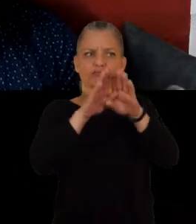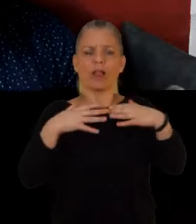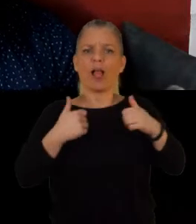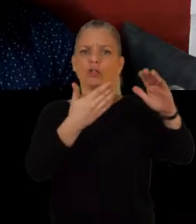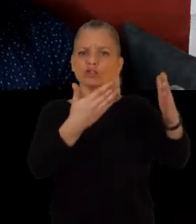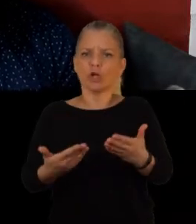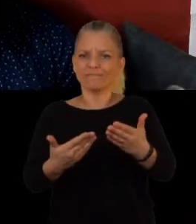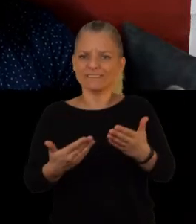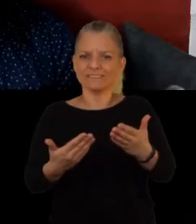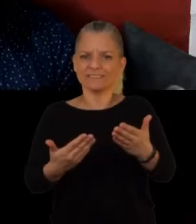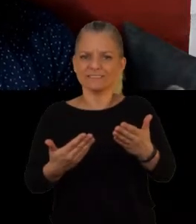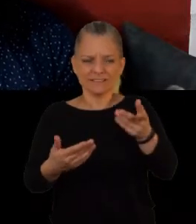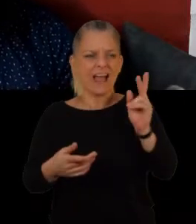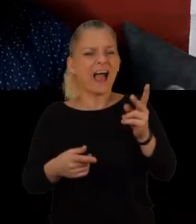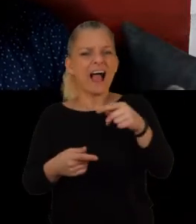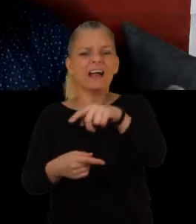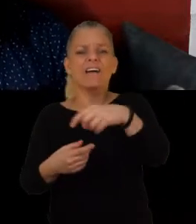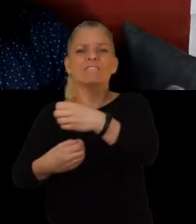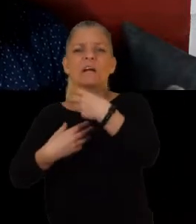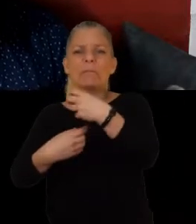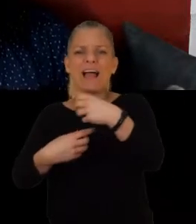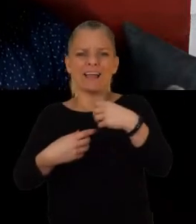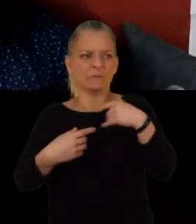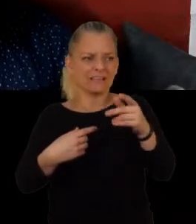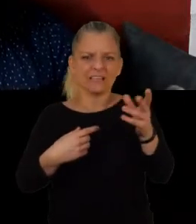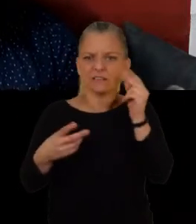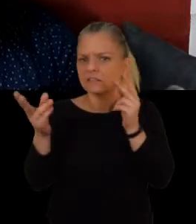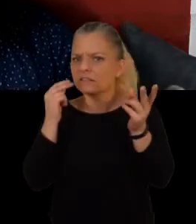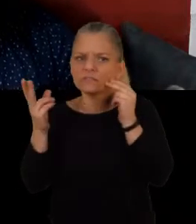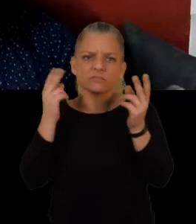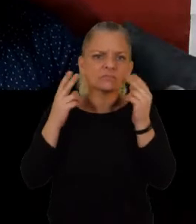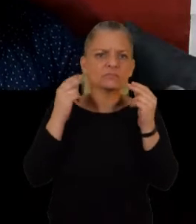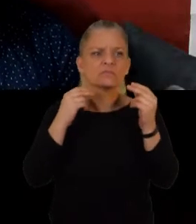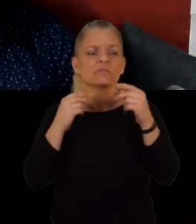are in our national health site services again and again again that's the feedback that we hear